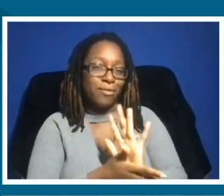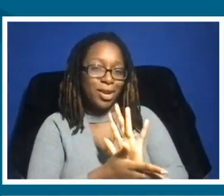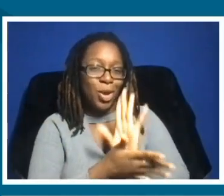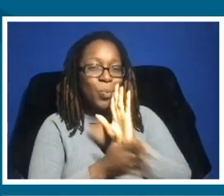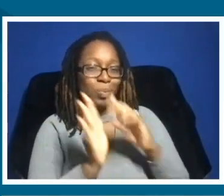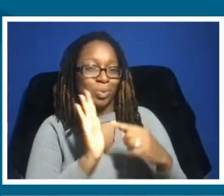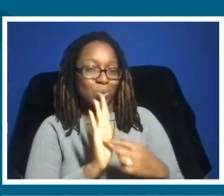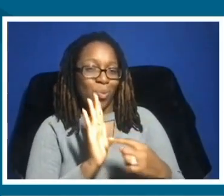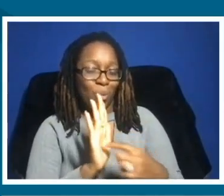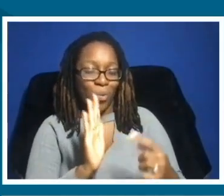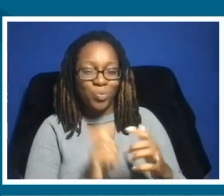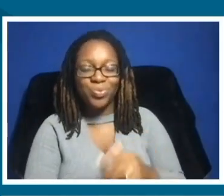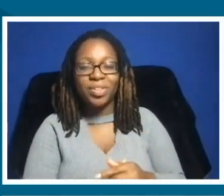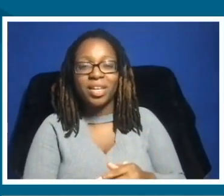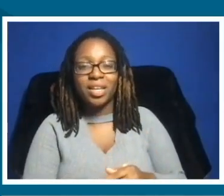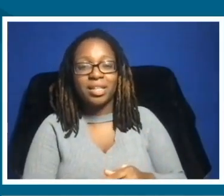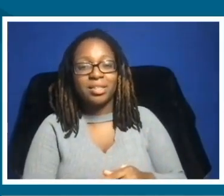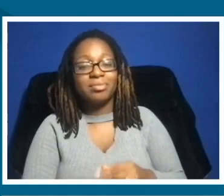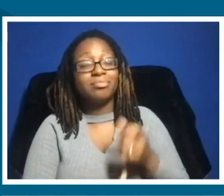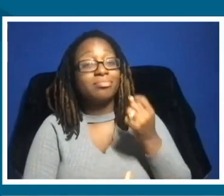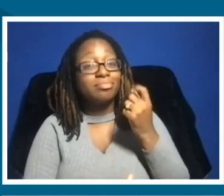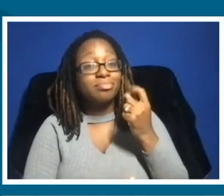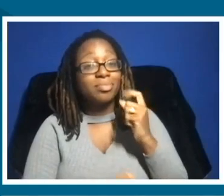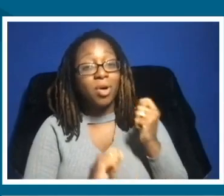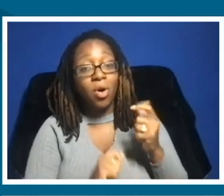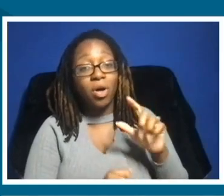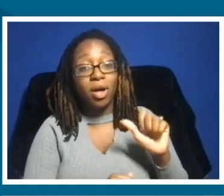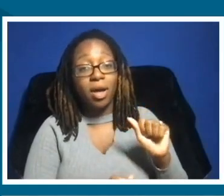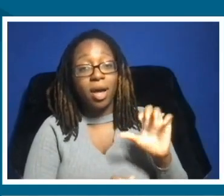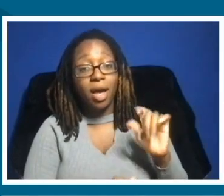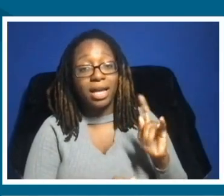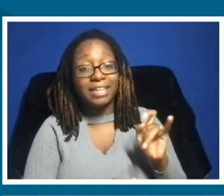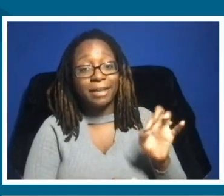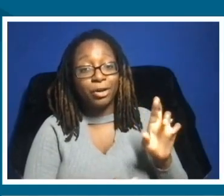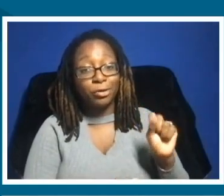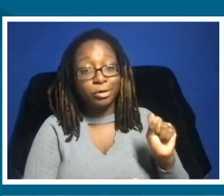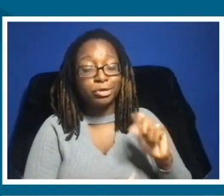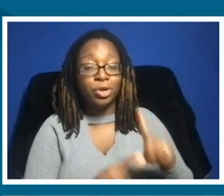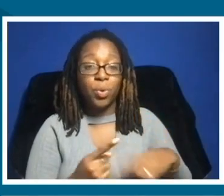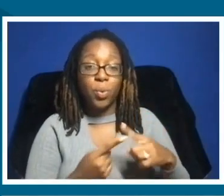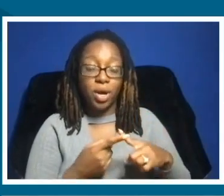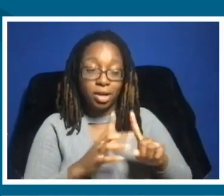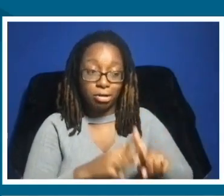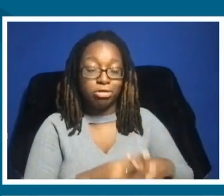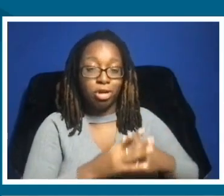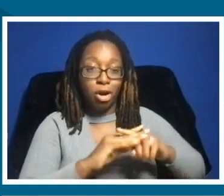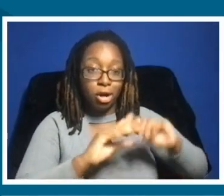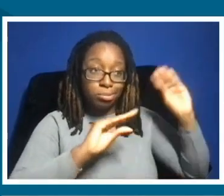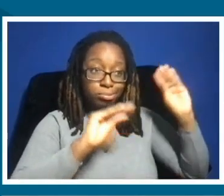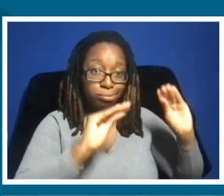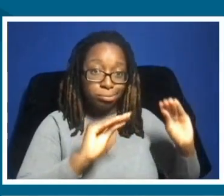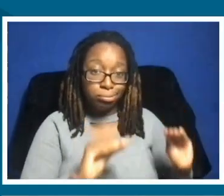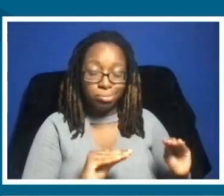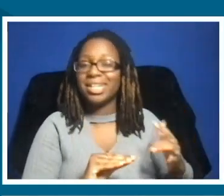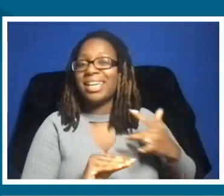this is by the way all our activators when they do these activations they also